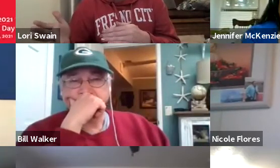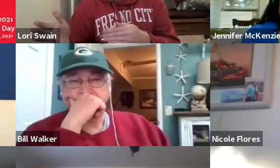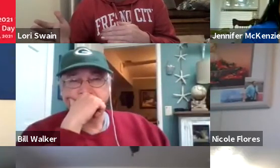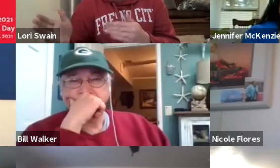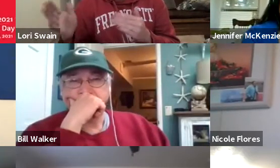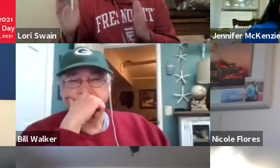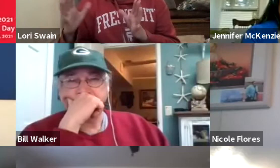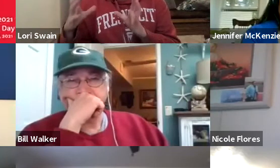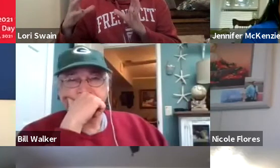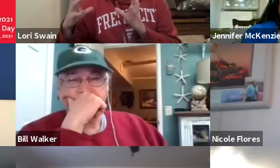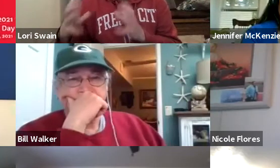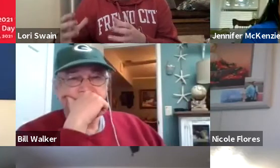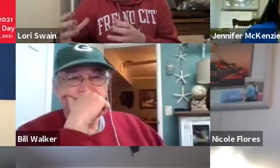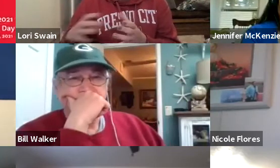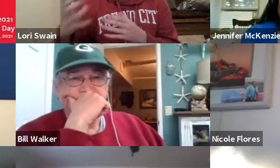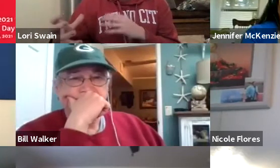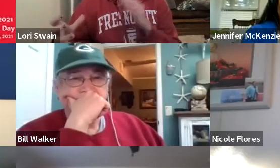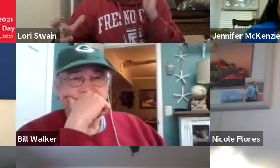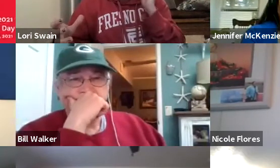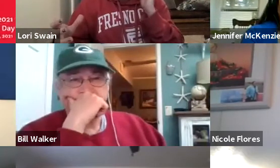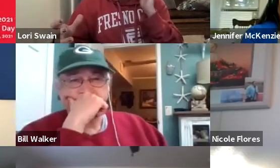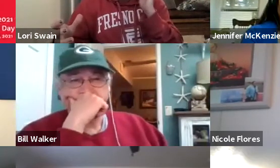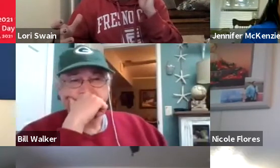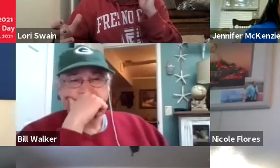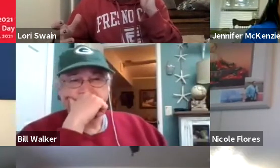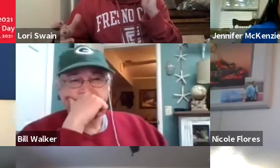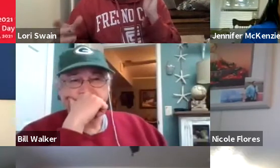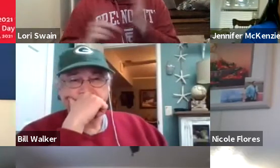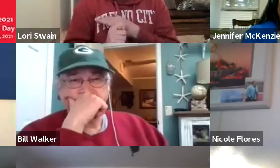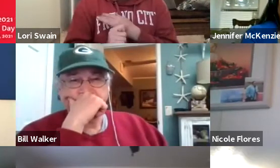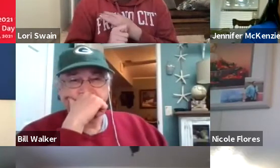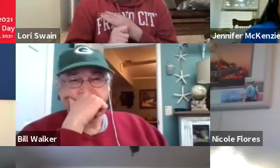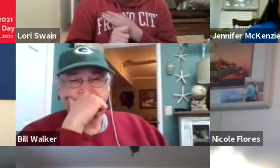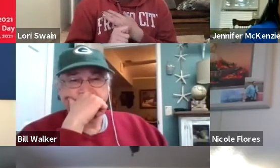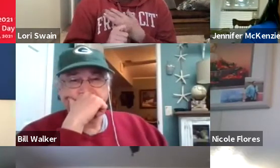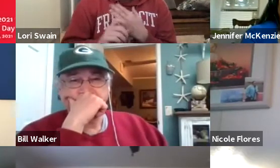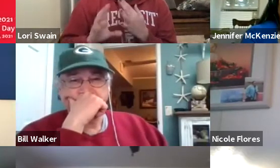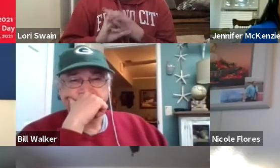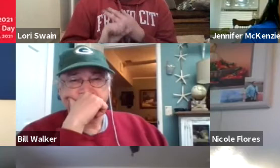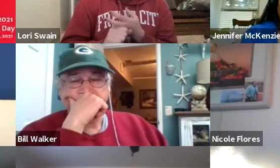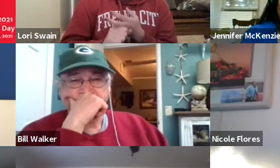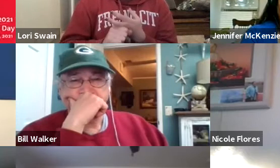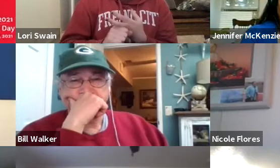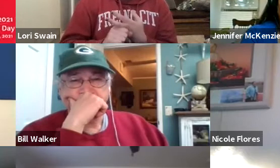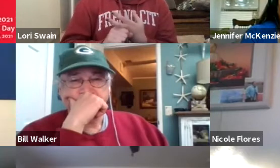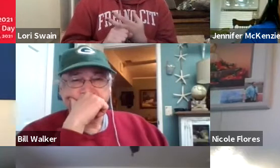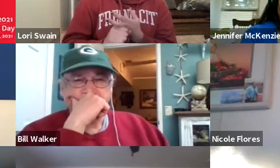last, which ones aren't essential before they get into that internship. So that was really helpful. And then also the advisory